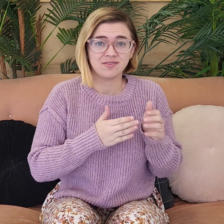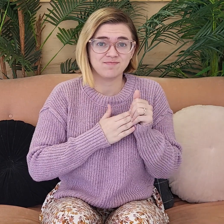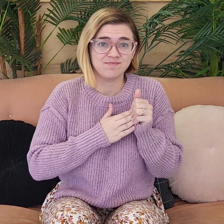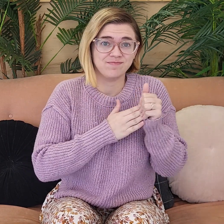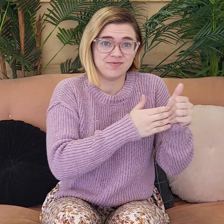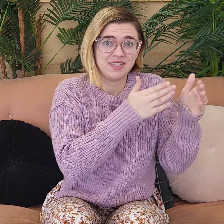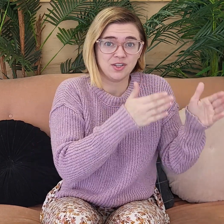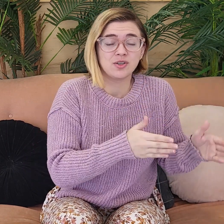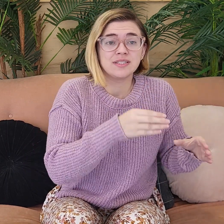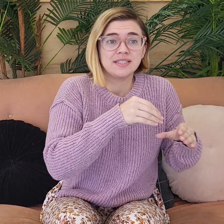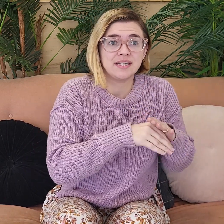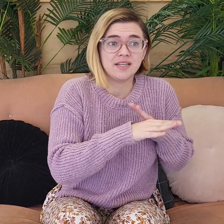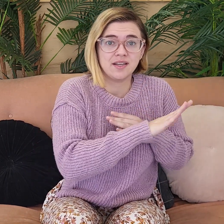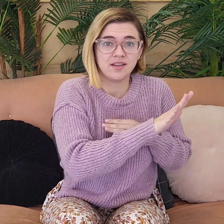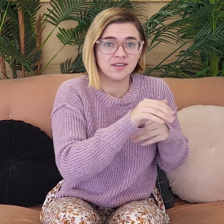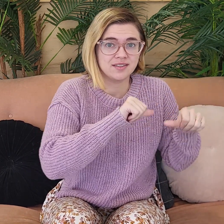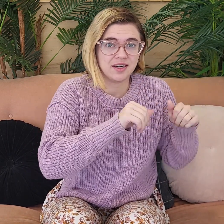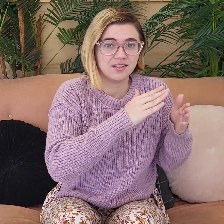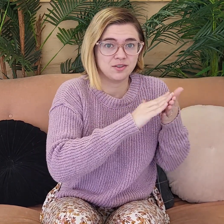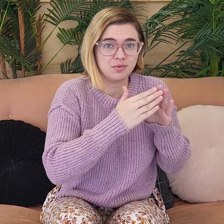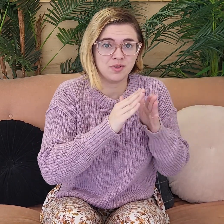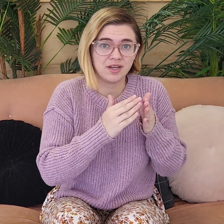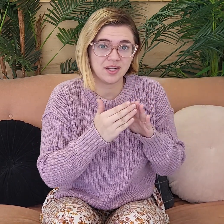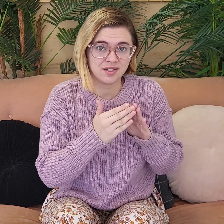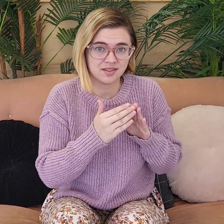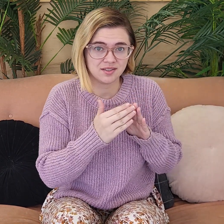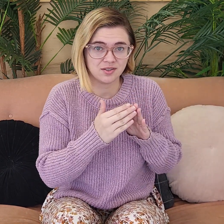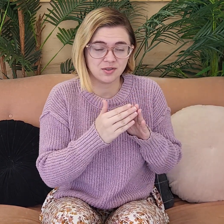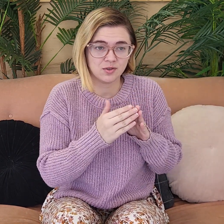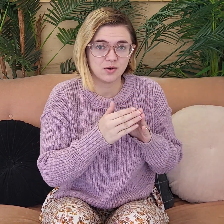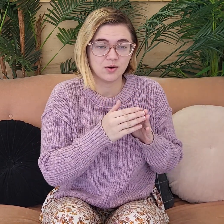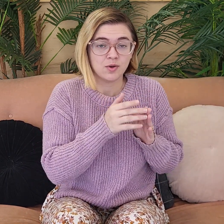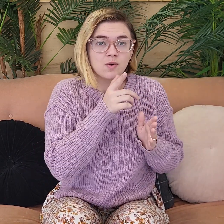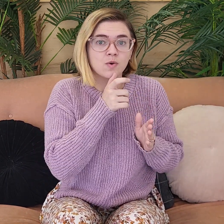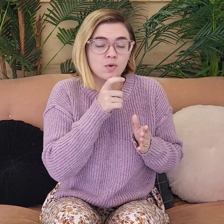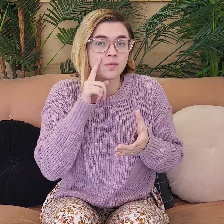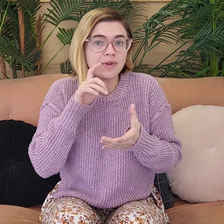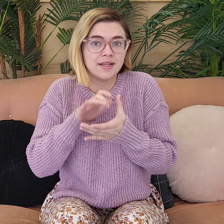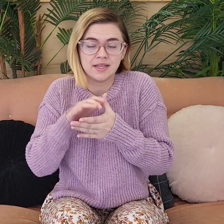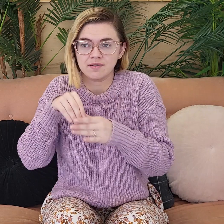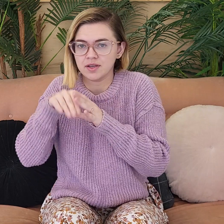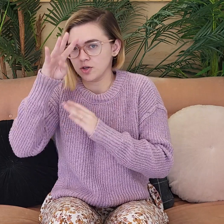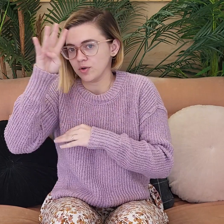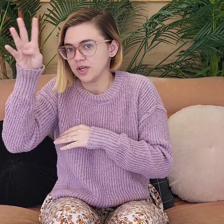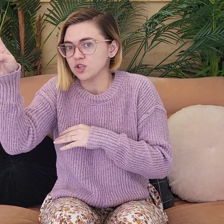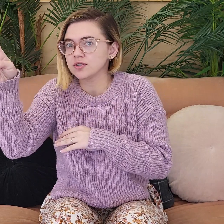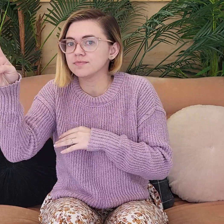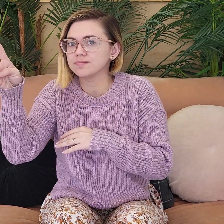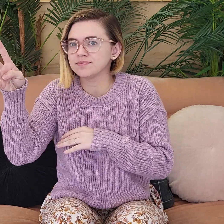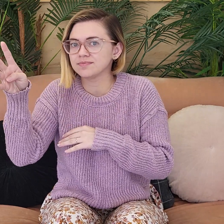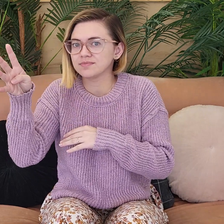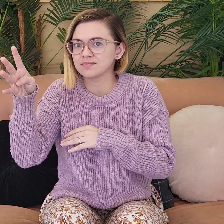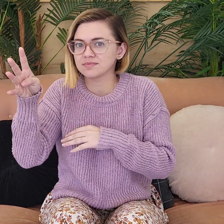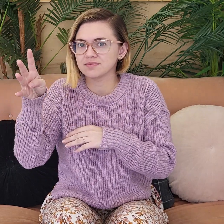scientists who have been leaders in their scientific community, who believe in creation, h